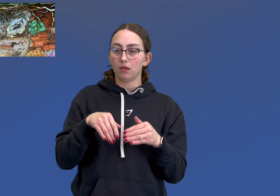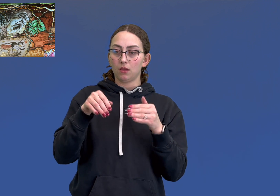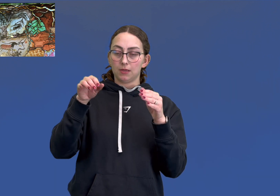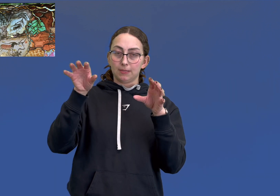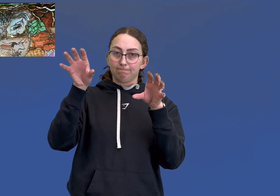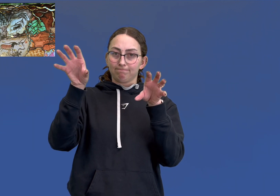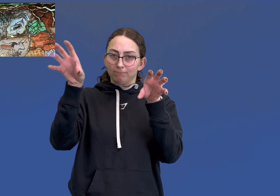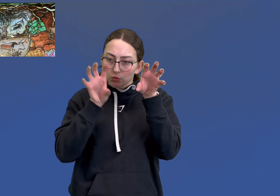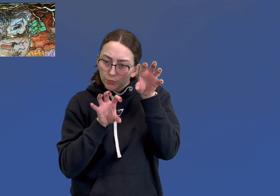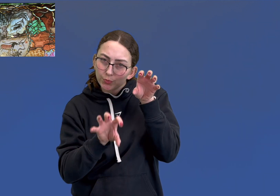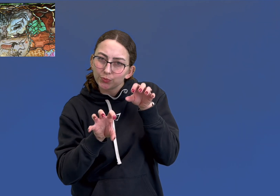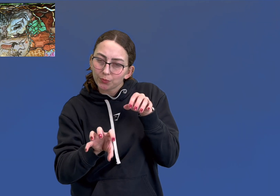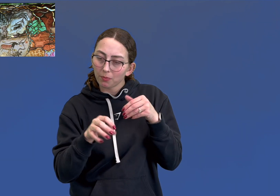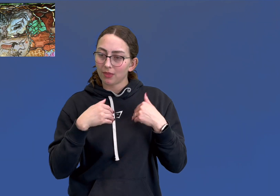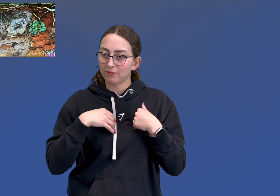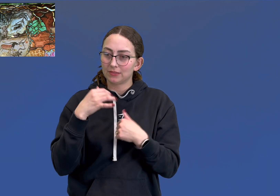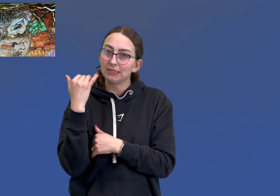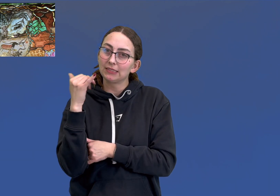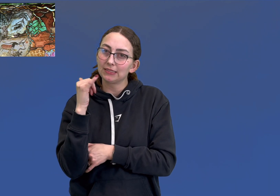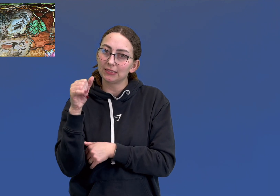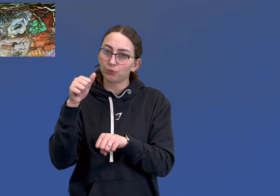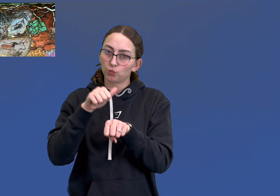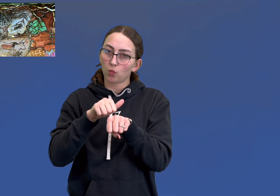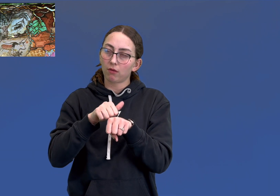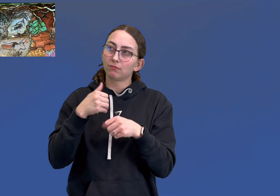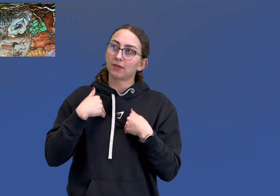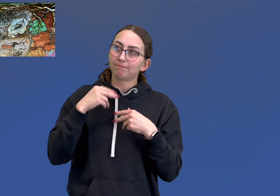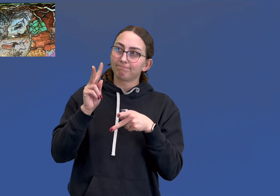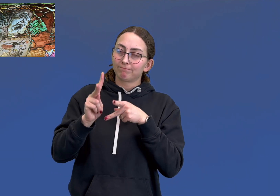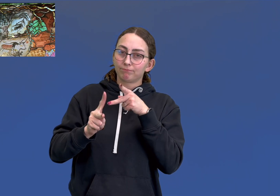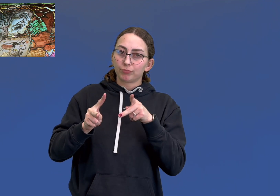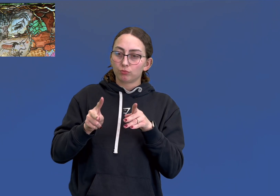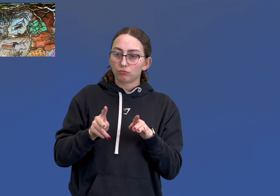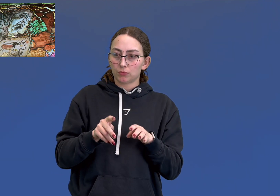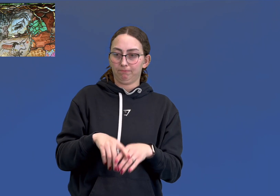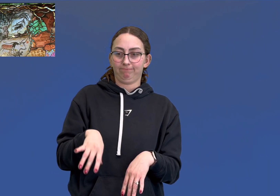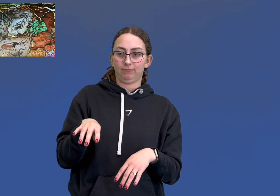The yellow rock beneath shows people